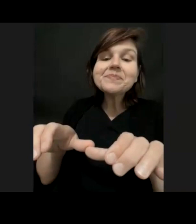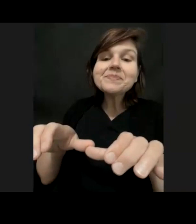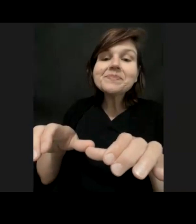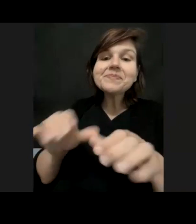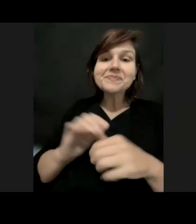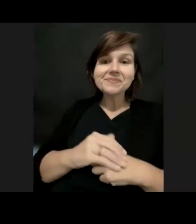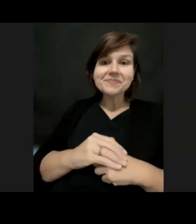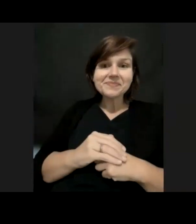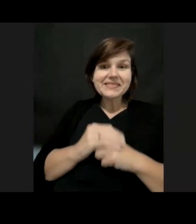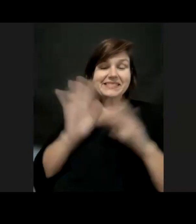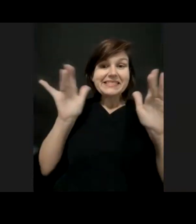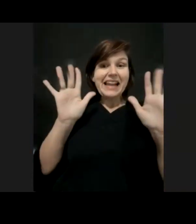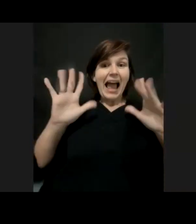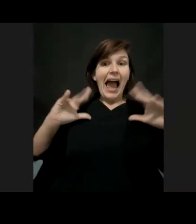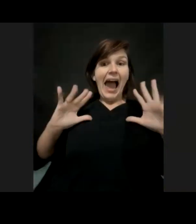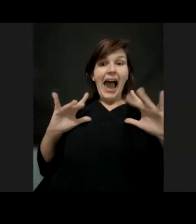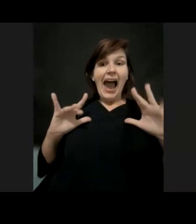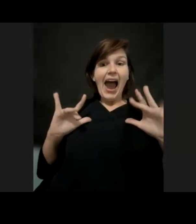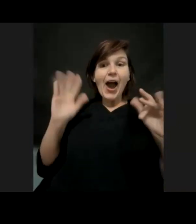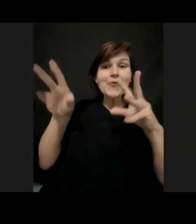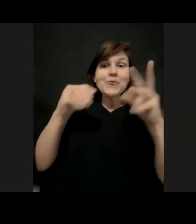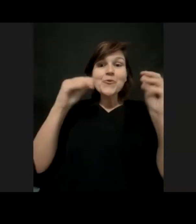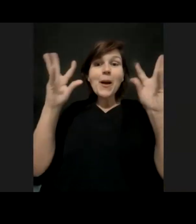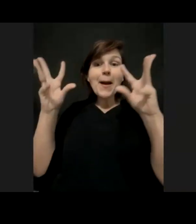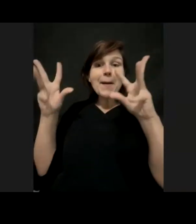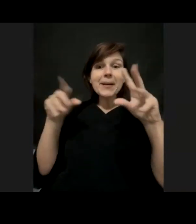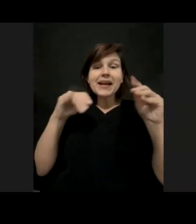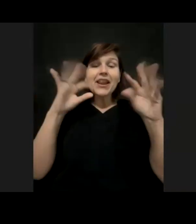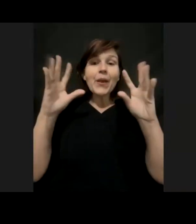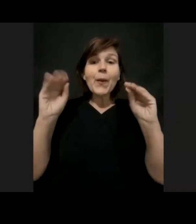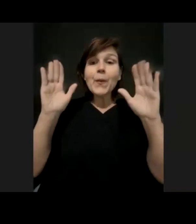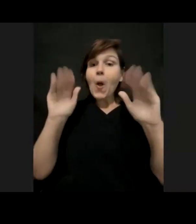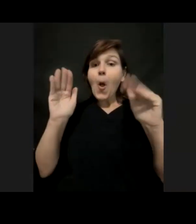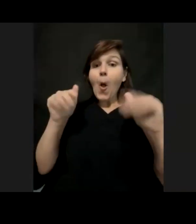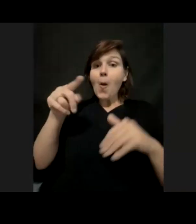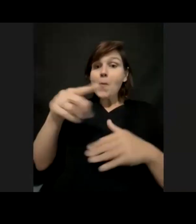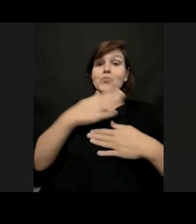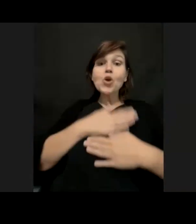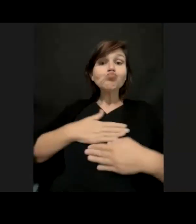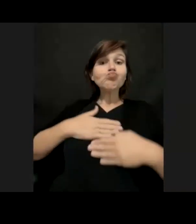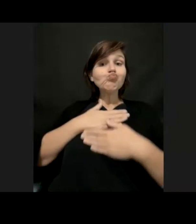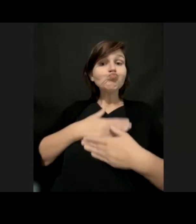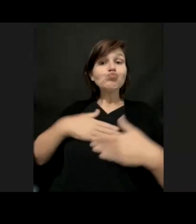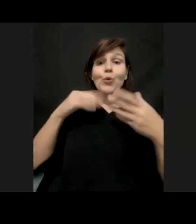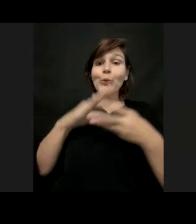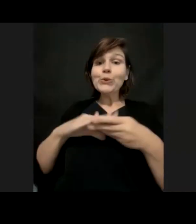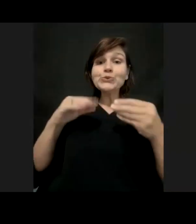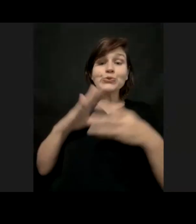Whoop-a-dee-doo, boys and girls, I hope you enjoyed that as much as I did! What a fine story!